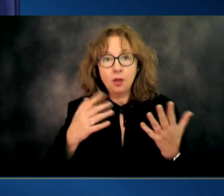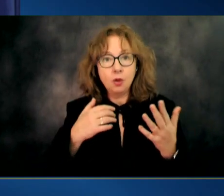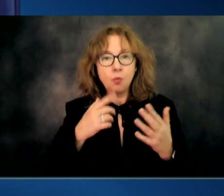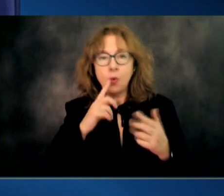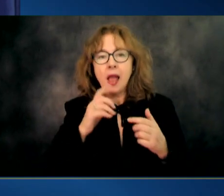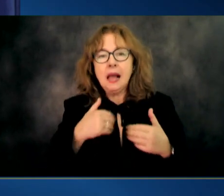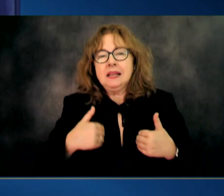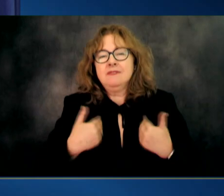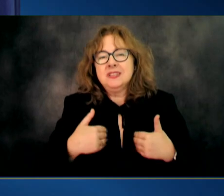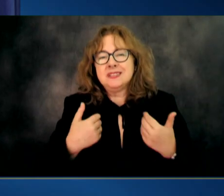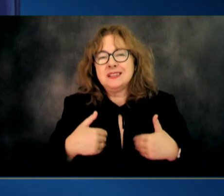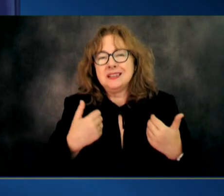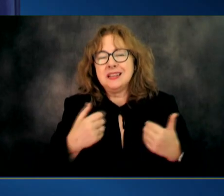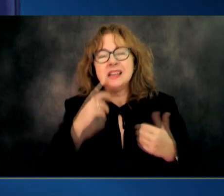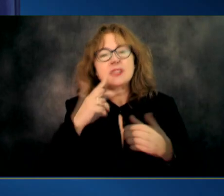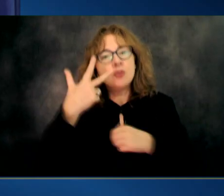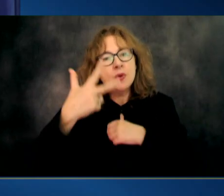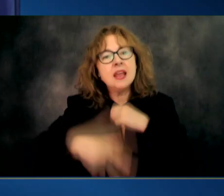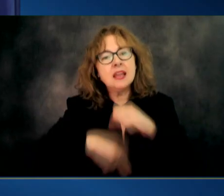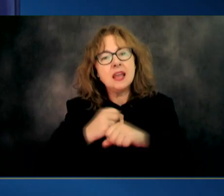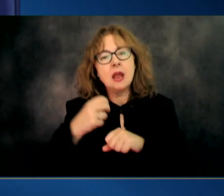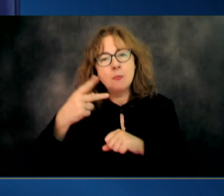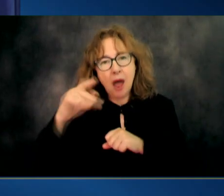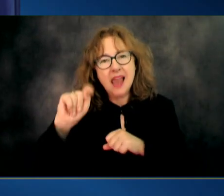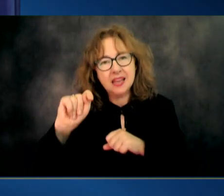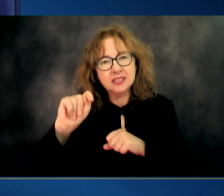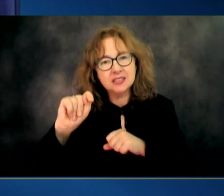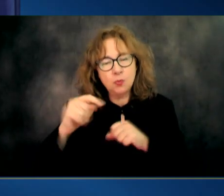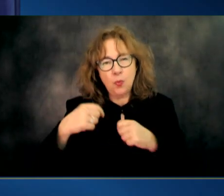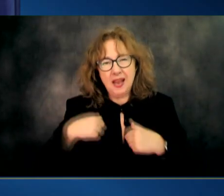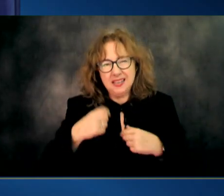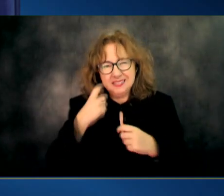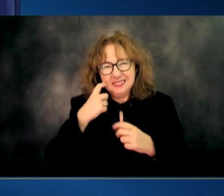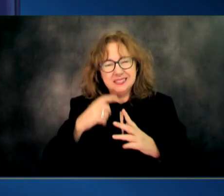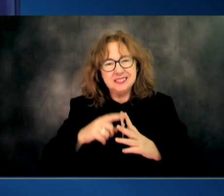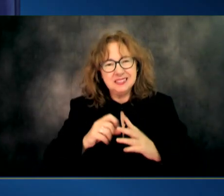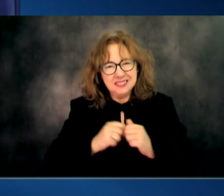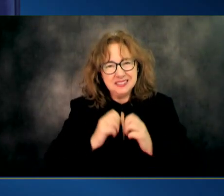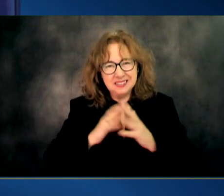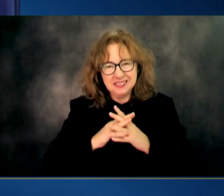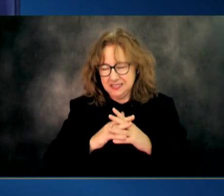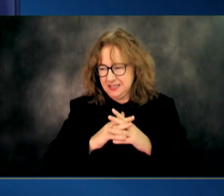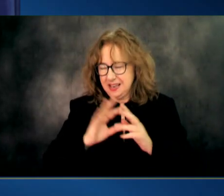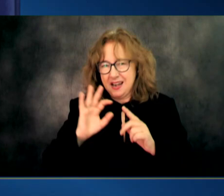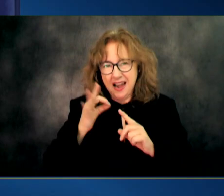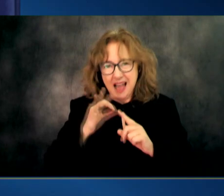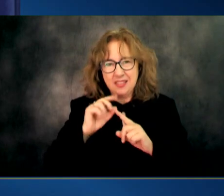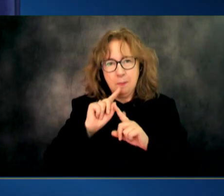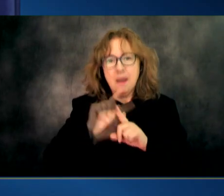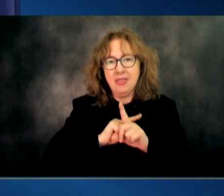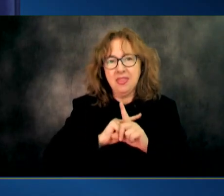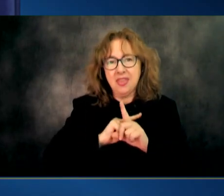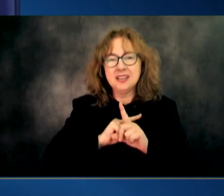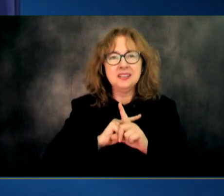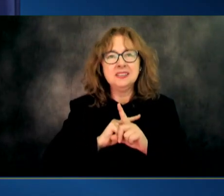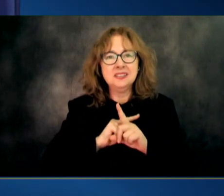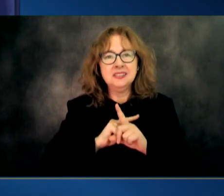is a three-year pilot. We are what is this month, nine into the process. We're just now starting to